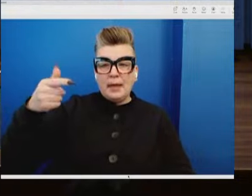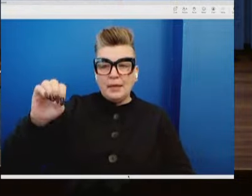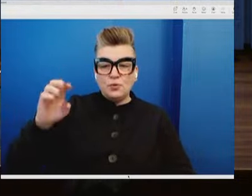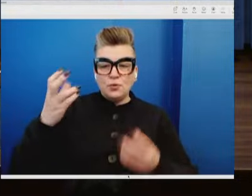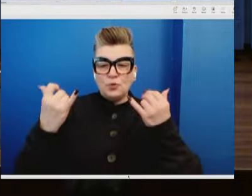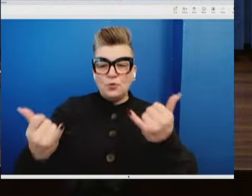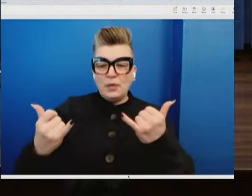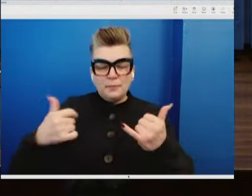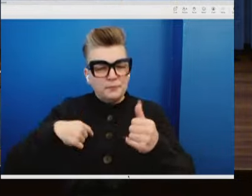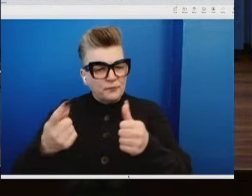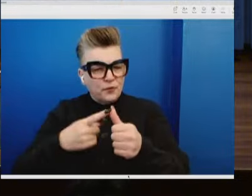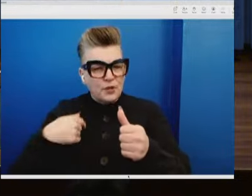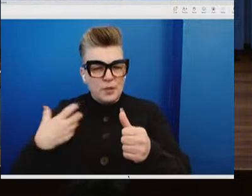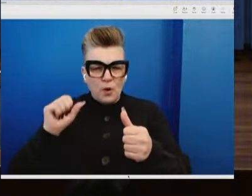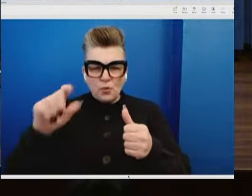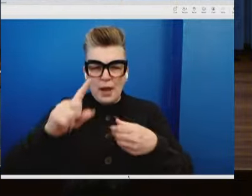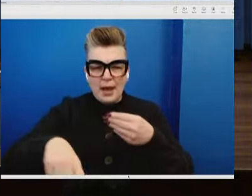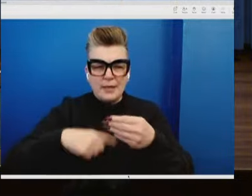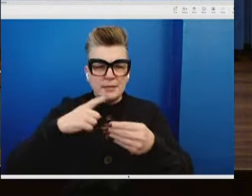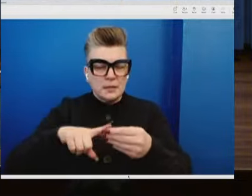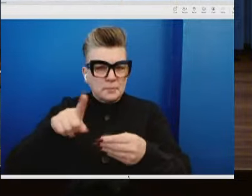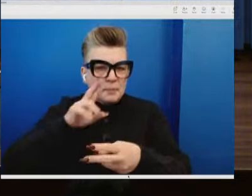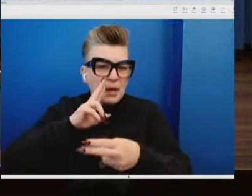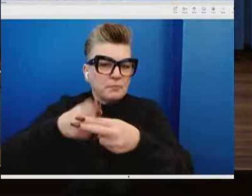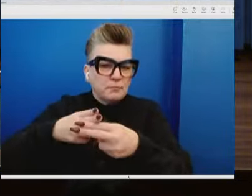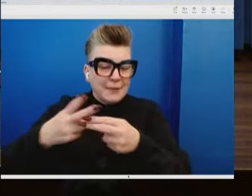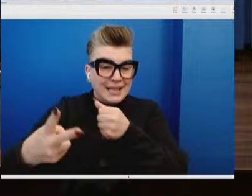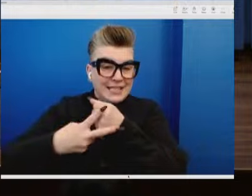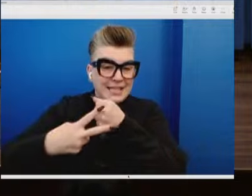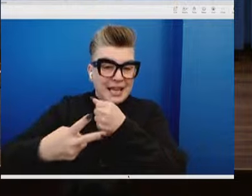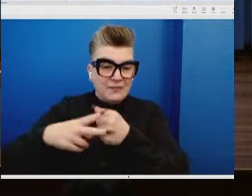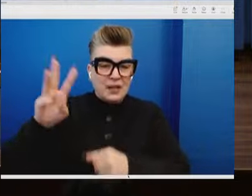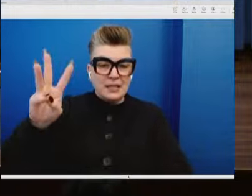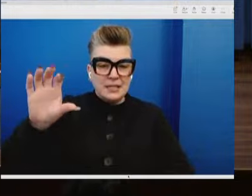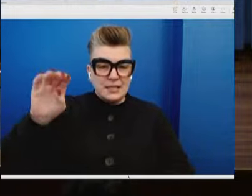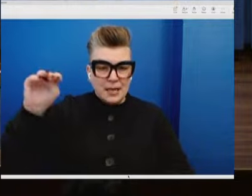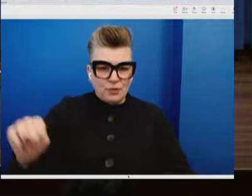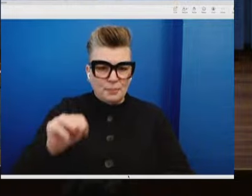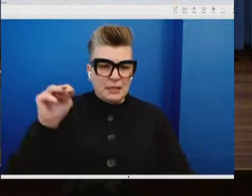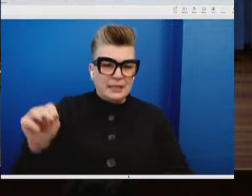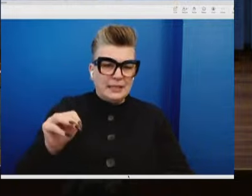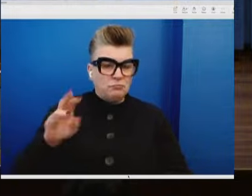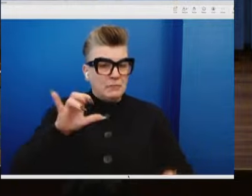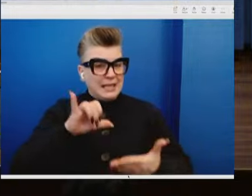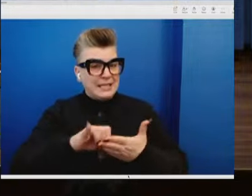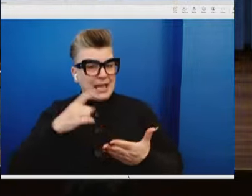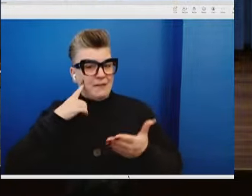million in savings. Is that entirely to the states or is any of that to the federal government?